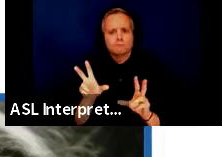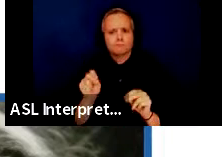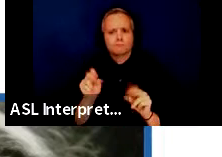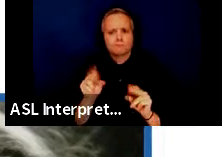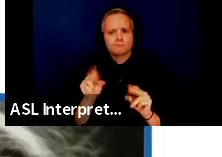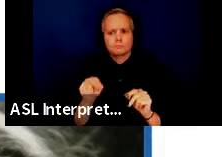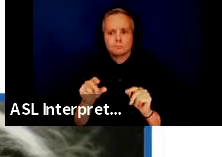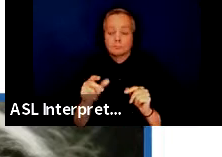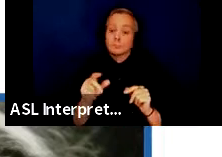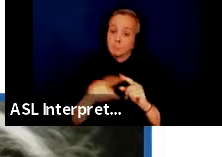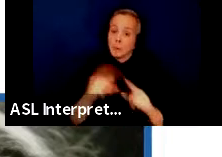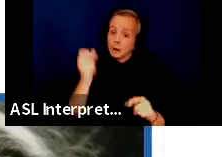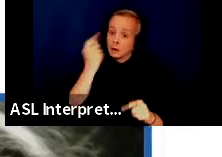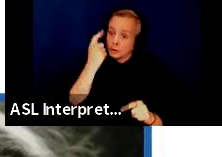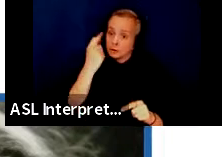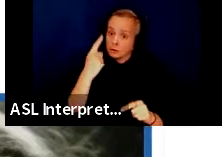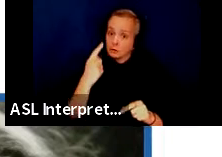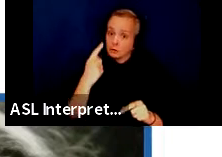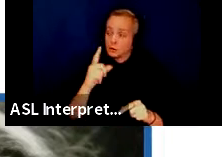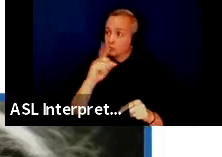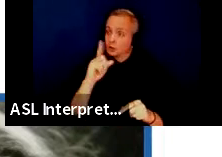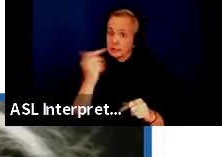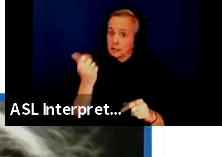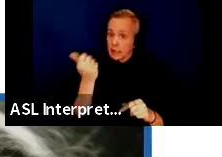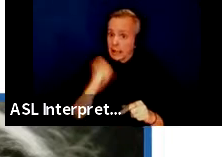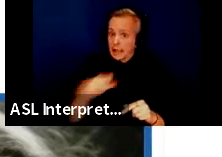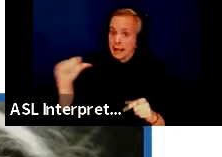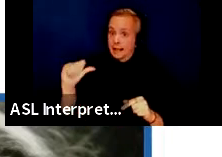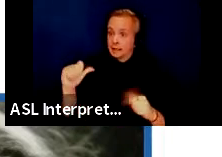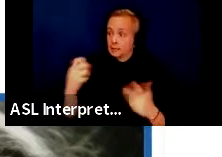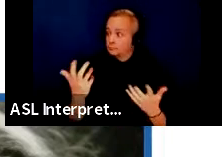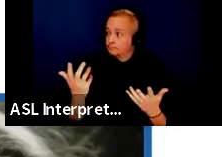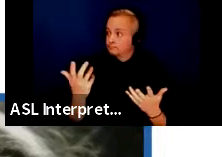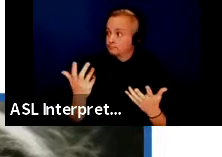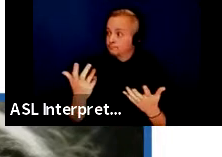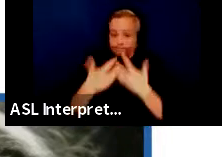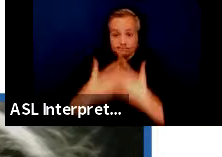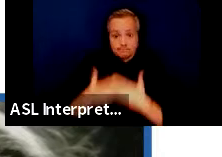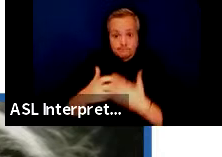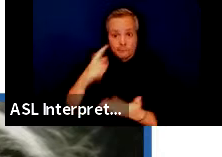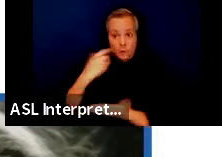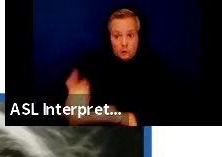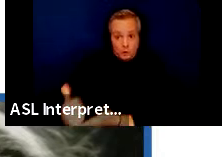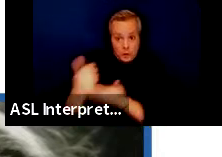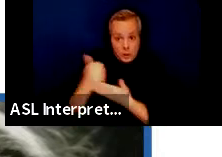PROBABLY REALLY ANY DEVICE THAT IS USED TO ASSIST MEANS FREEDOM.